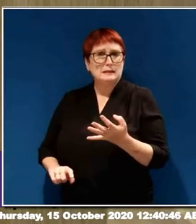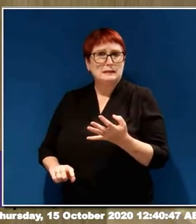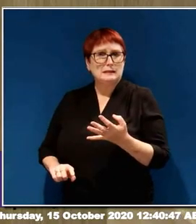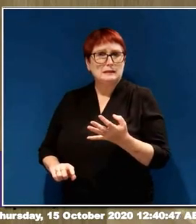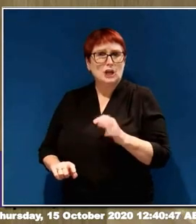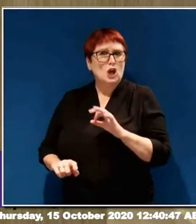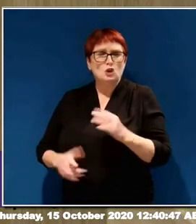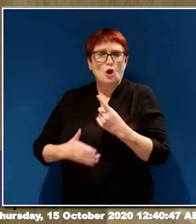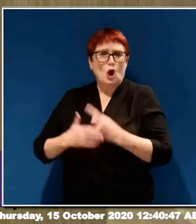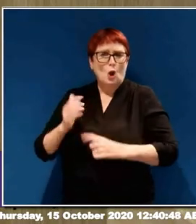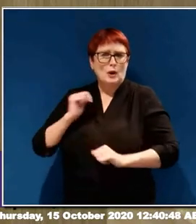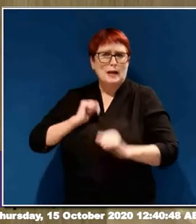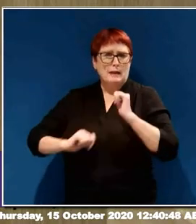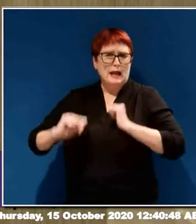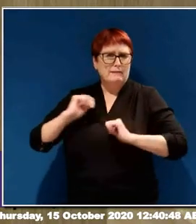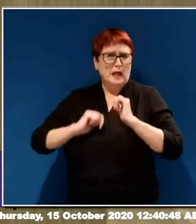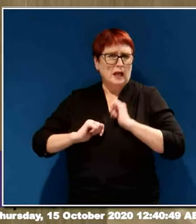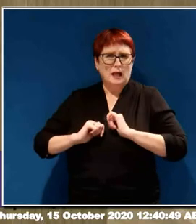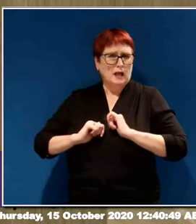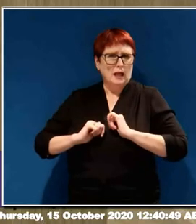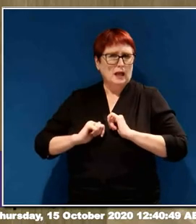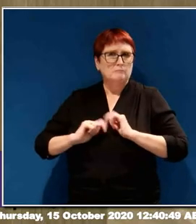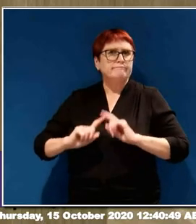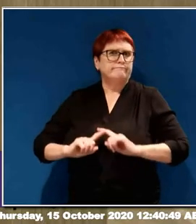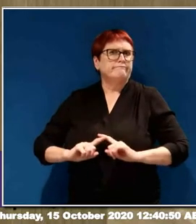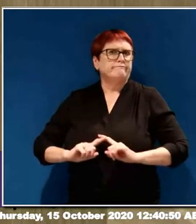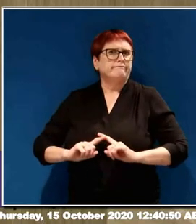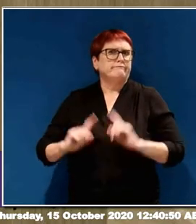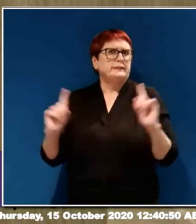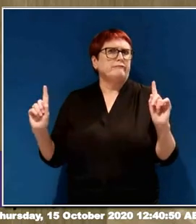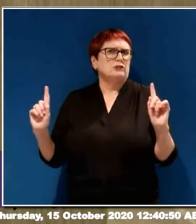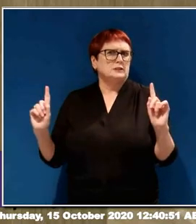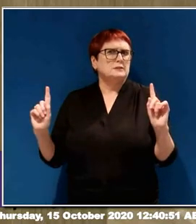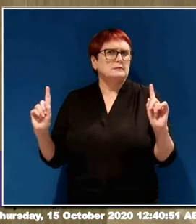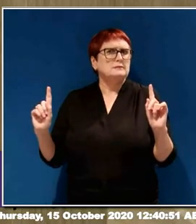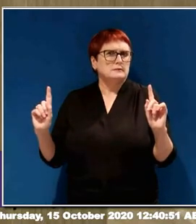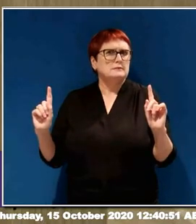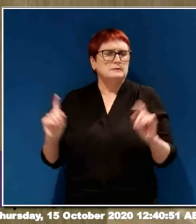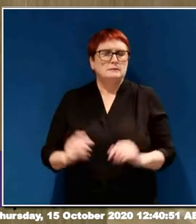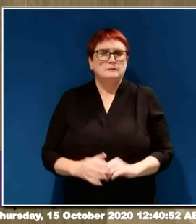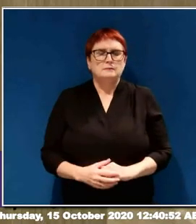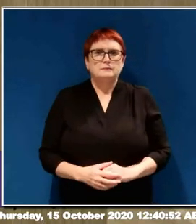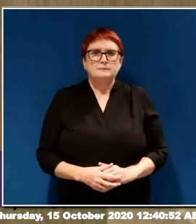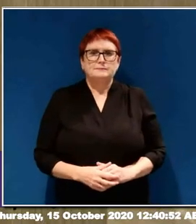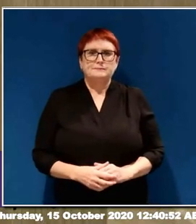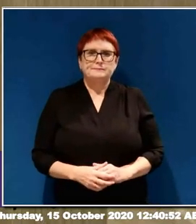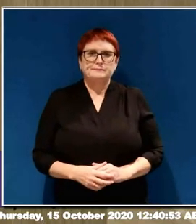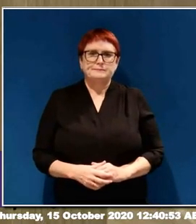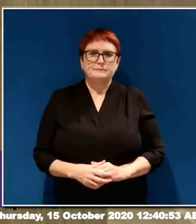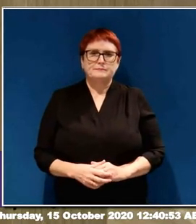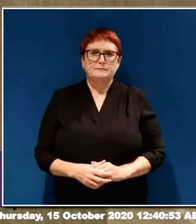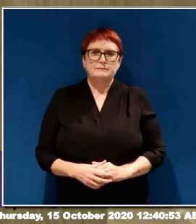And there's a big difference between something that's, you know,